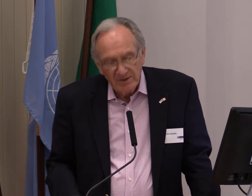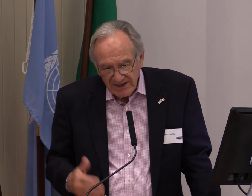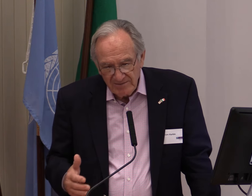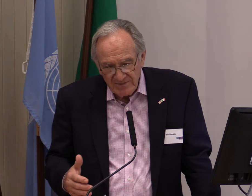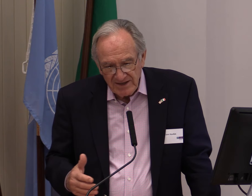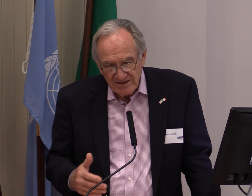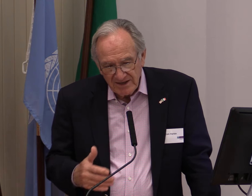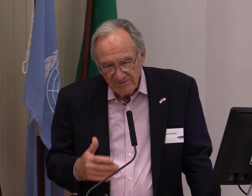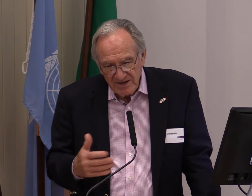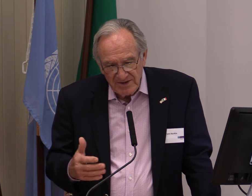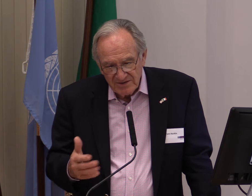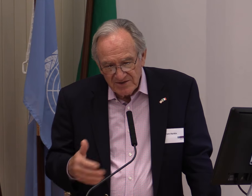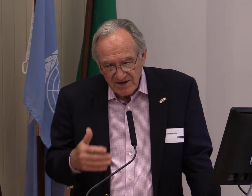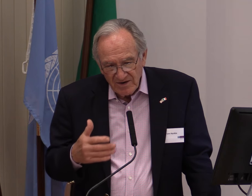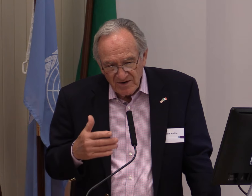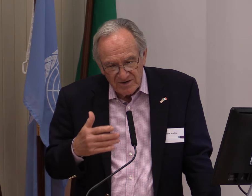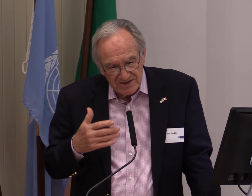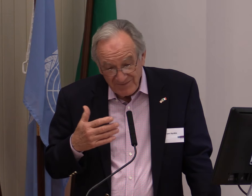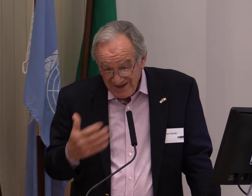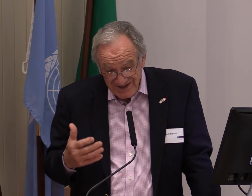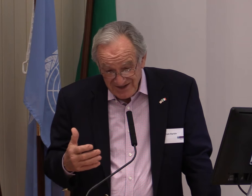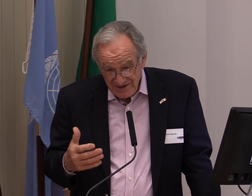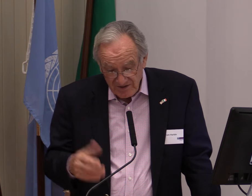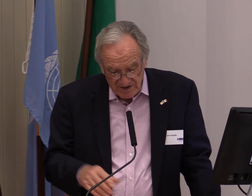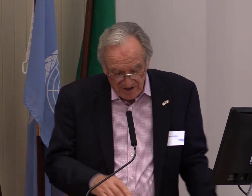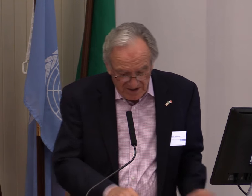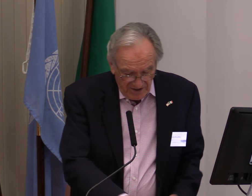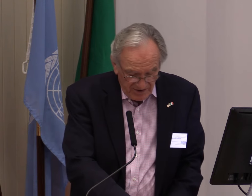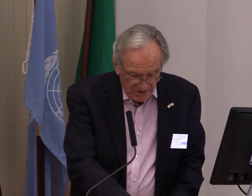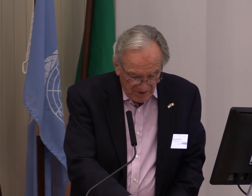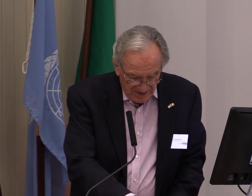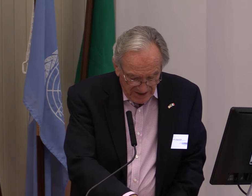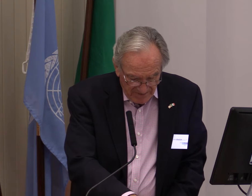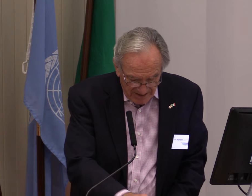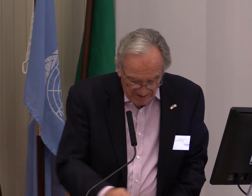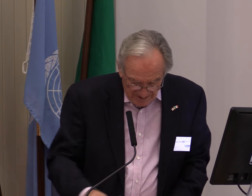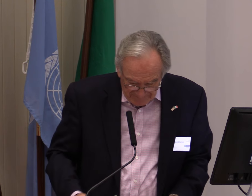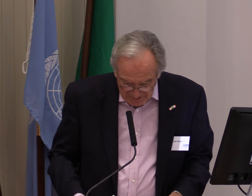how it came to be, and maybe there are some things in there that you can take back to